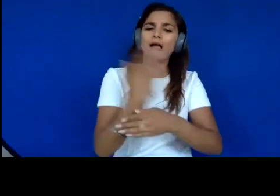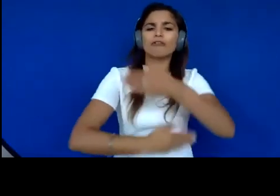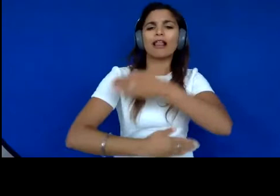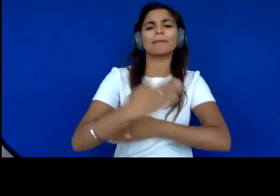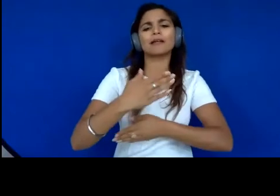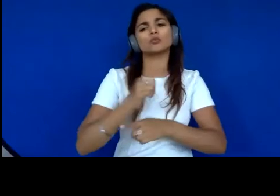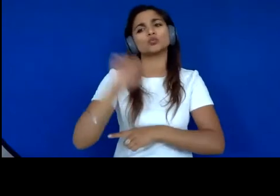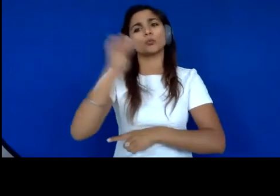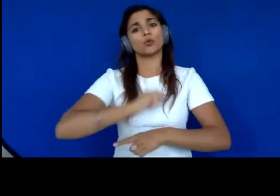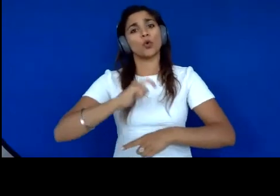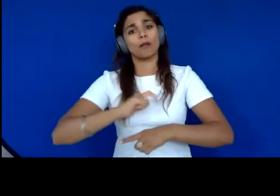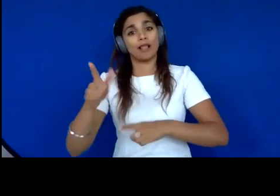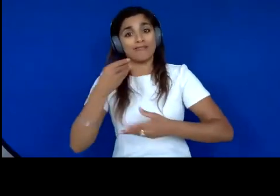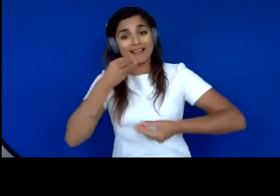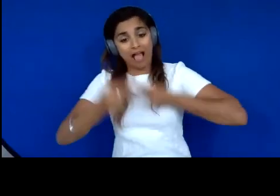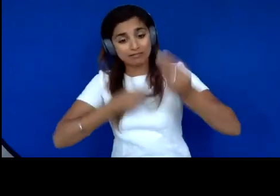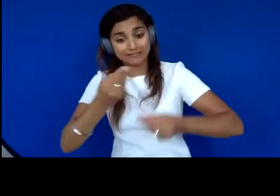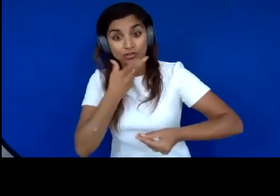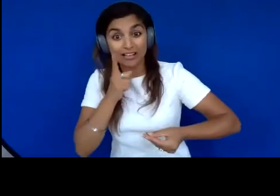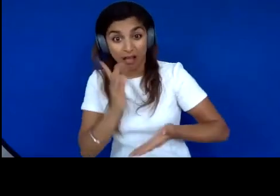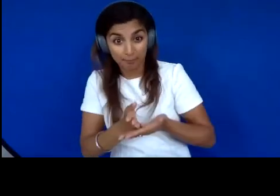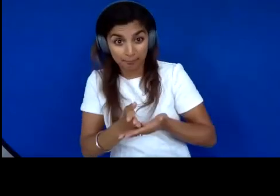and what might this mean for the representation and social perception